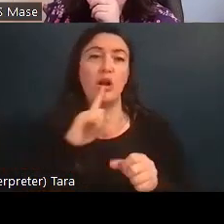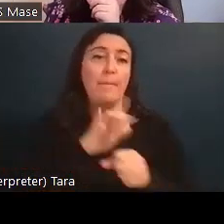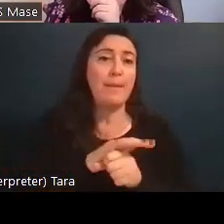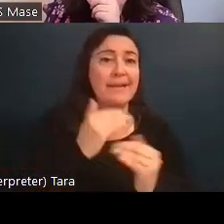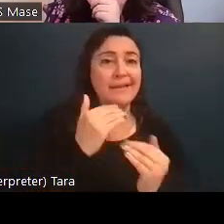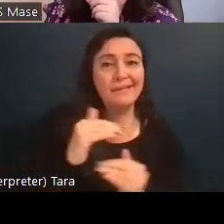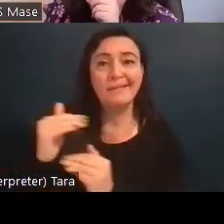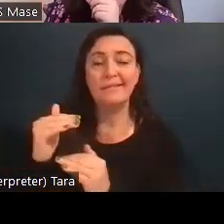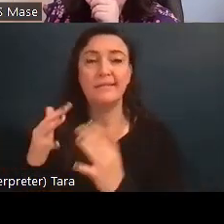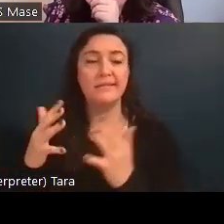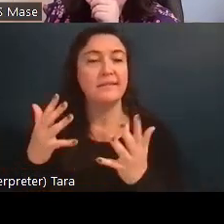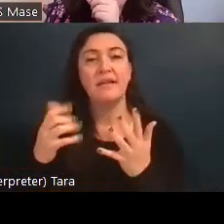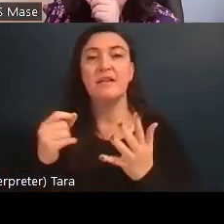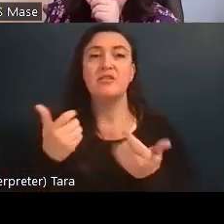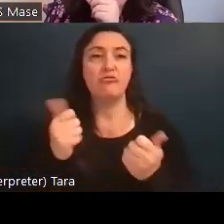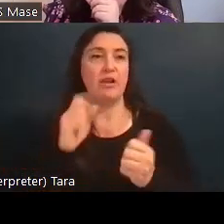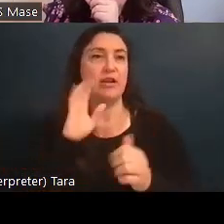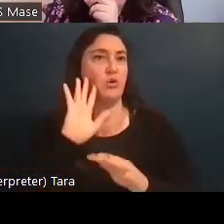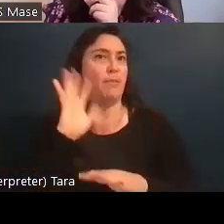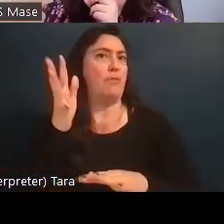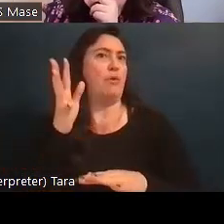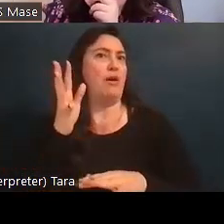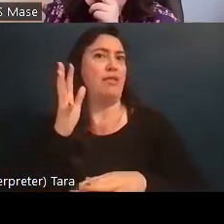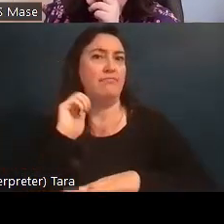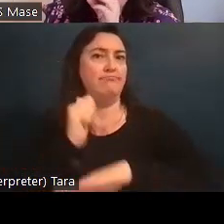So trying to come up with ways to train and onboard and